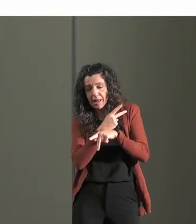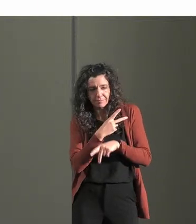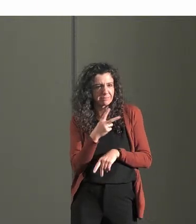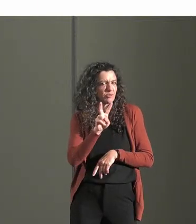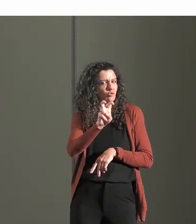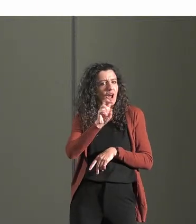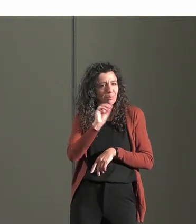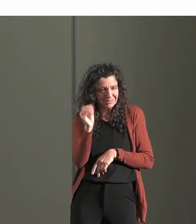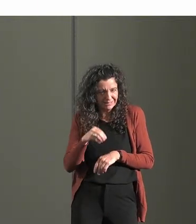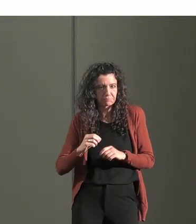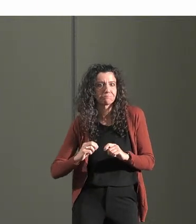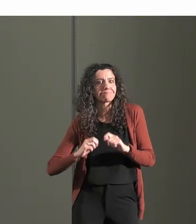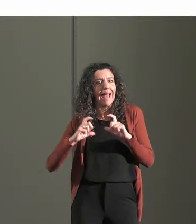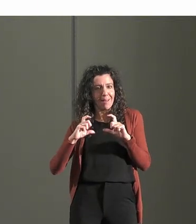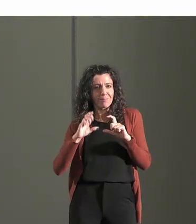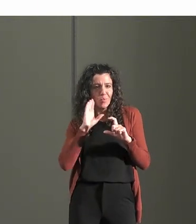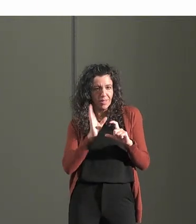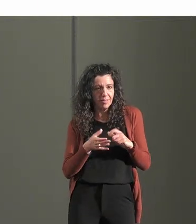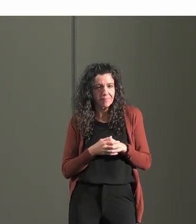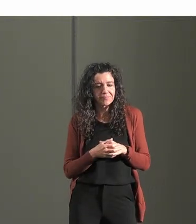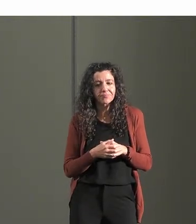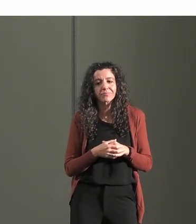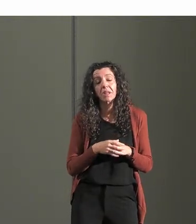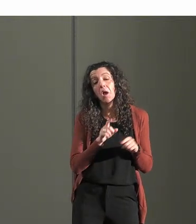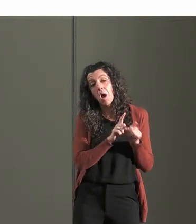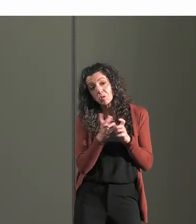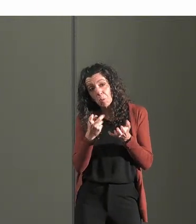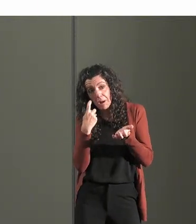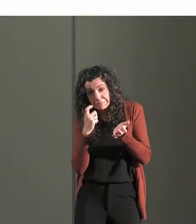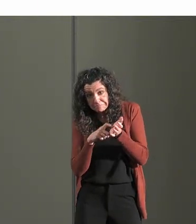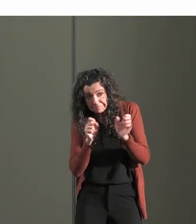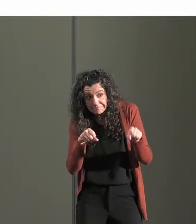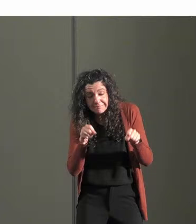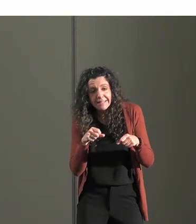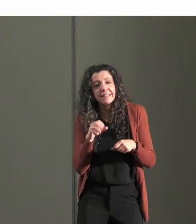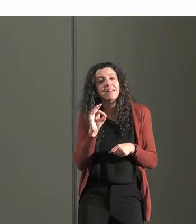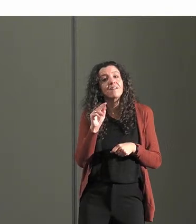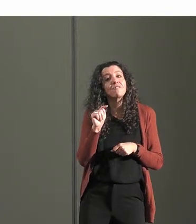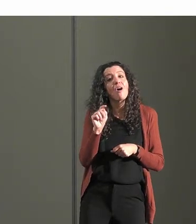accessible and the smaller text is increase by the full 200% or two times. That said, we also acknowledge